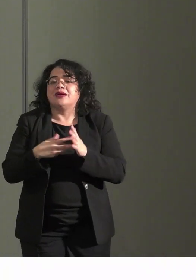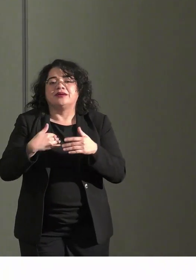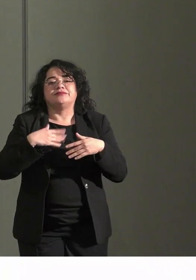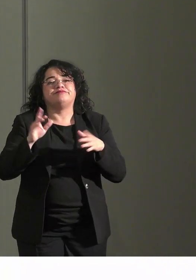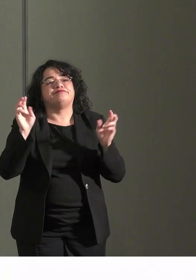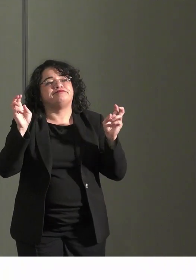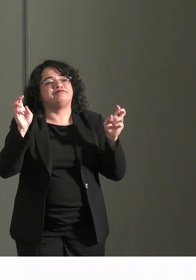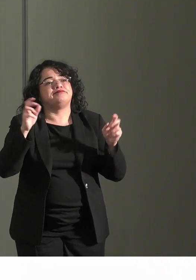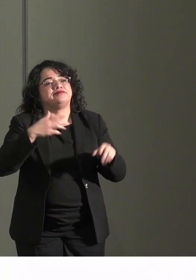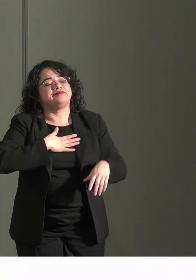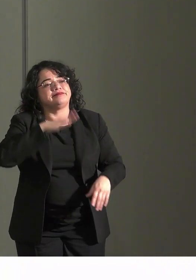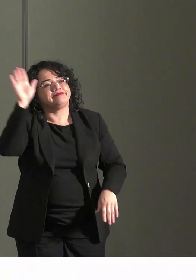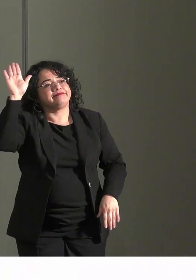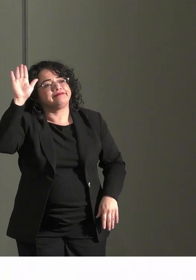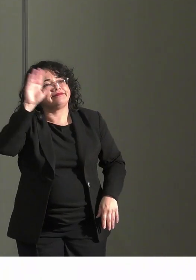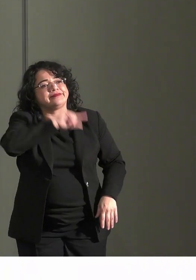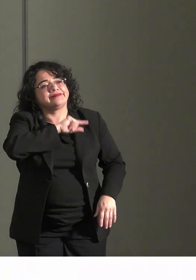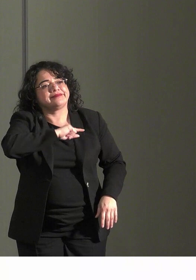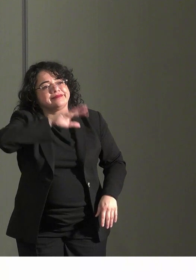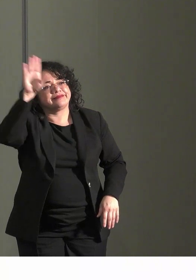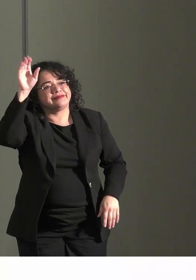A little bit. You are compelled to turn